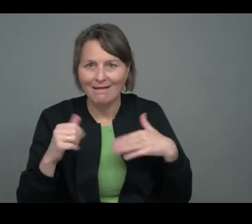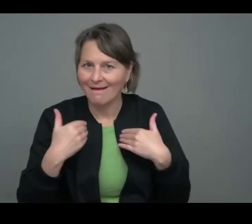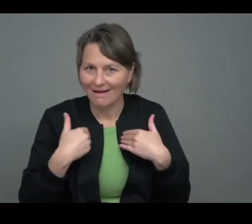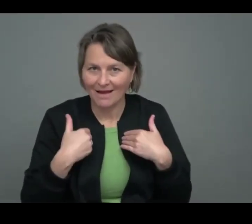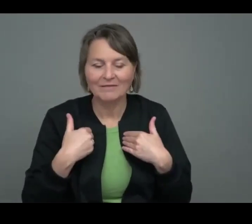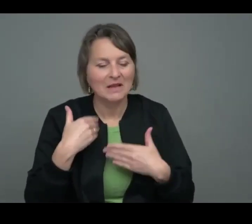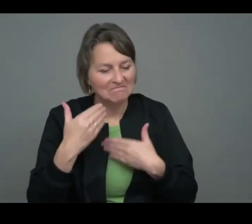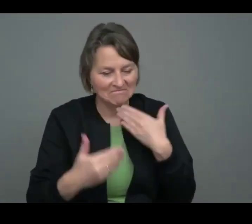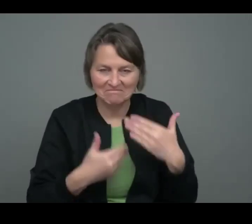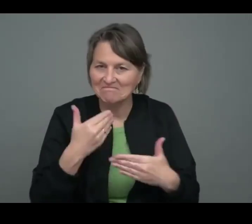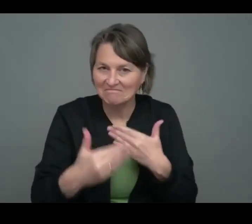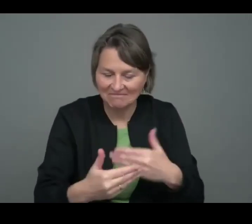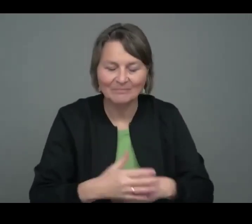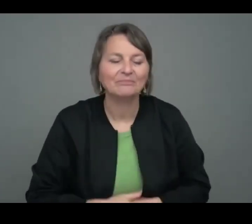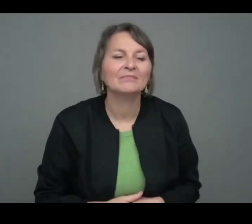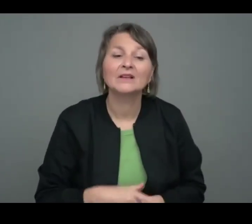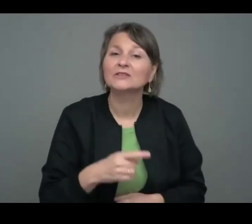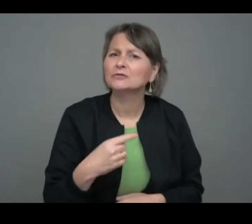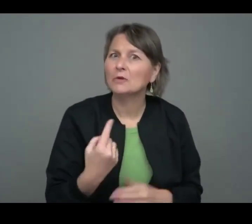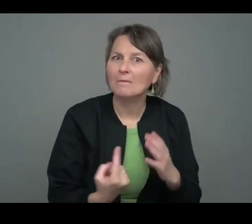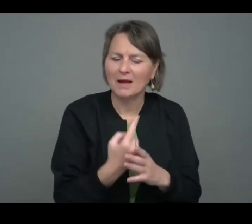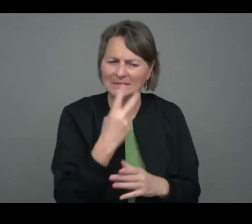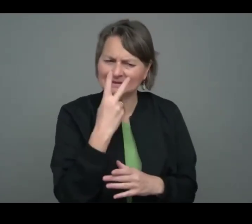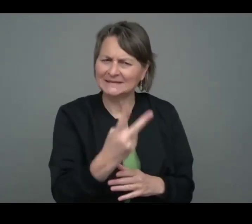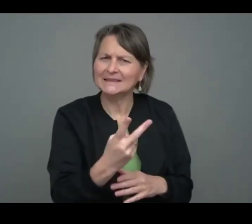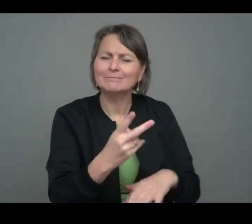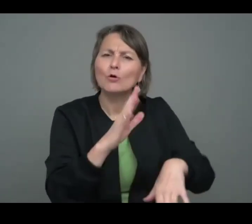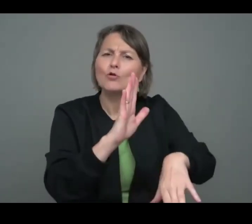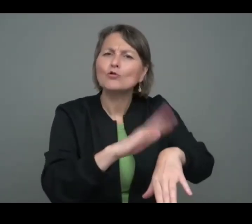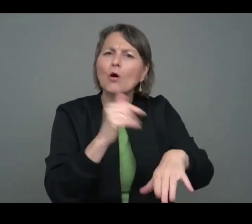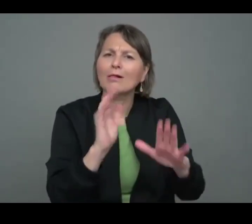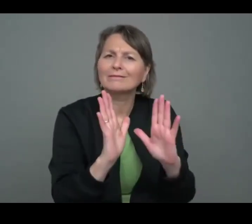Again, at that time I had my BA but I didn't have my MA or PhD yet.